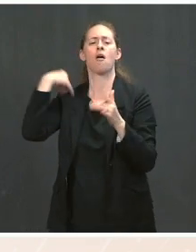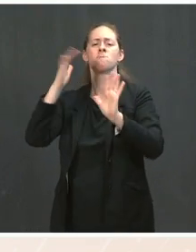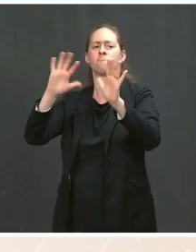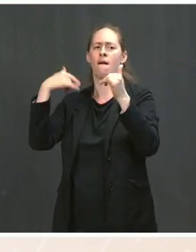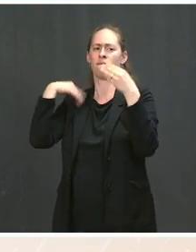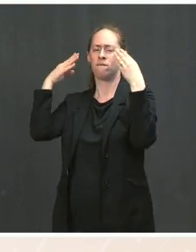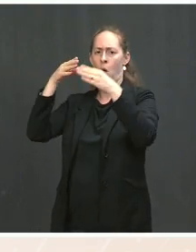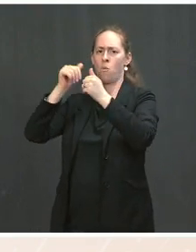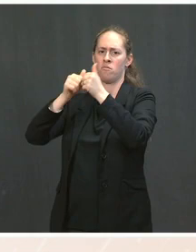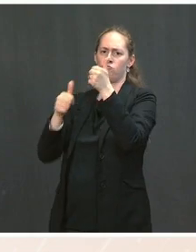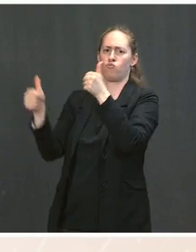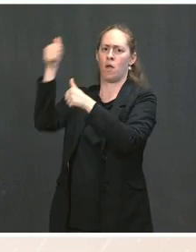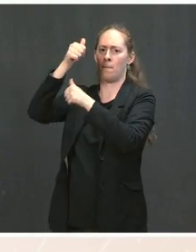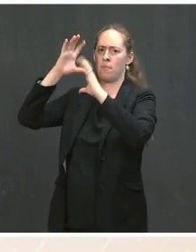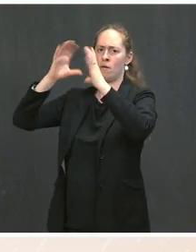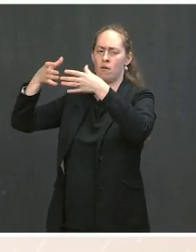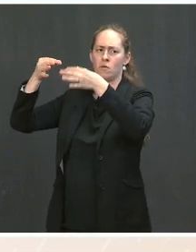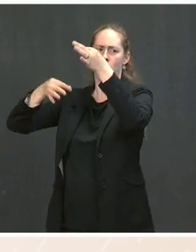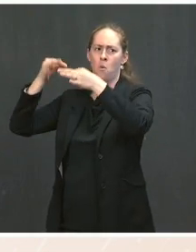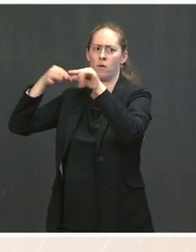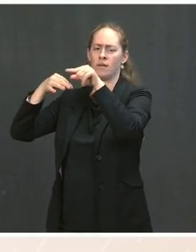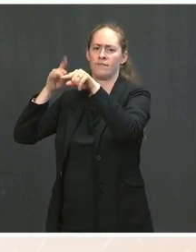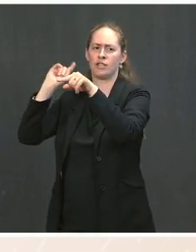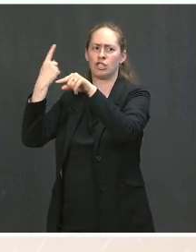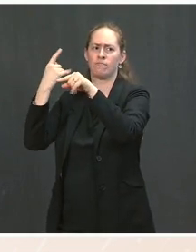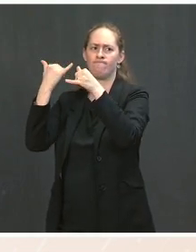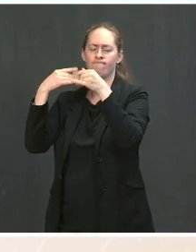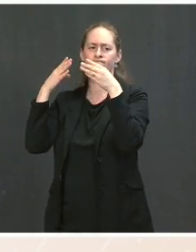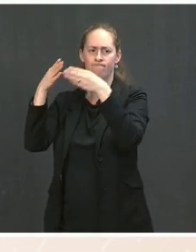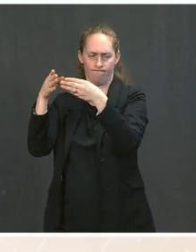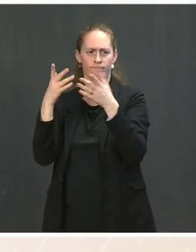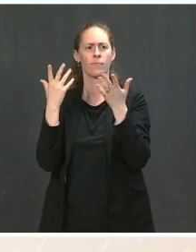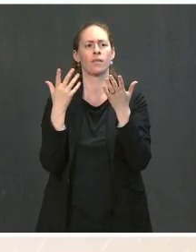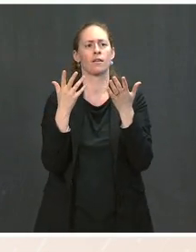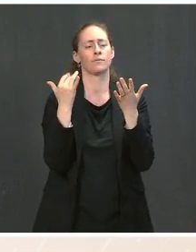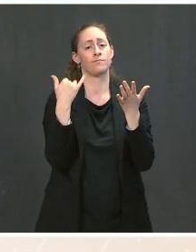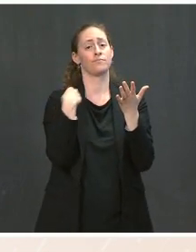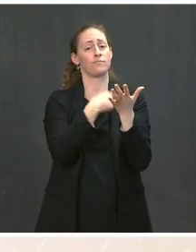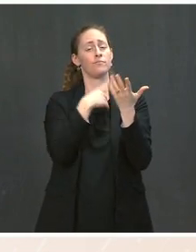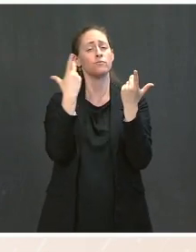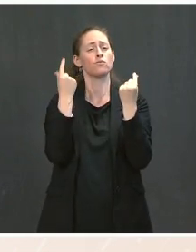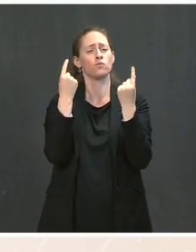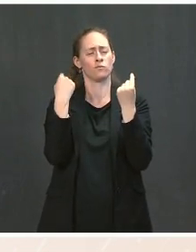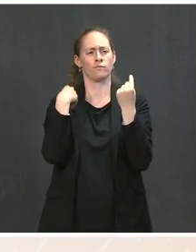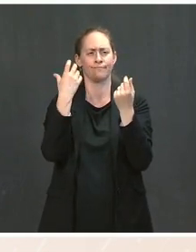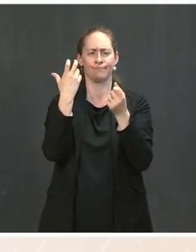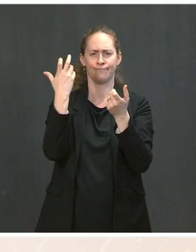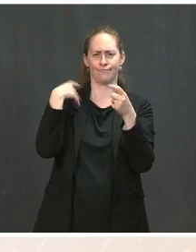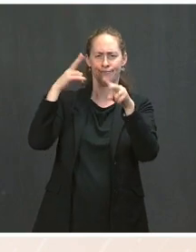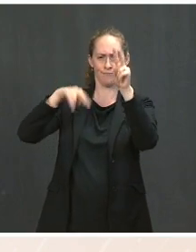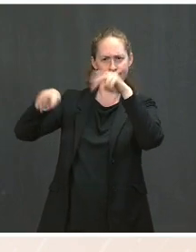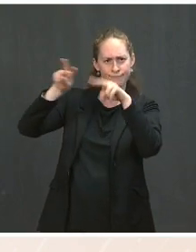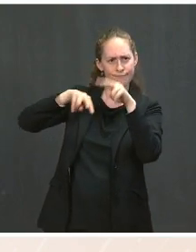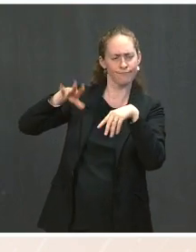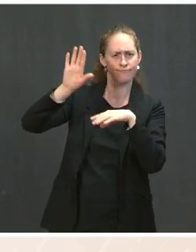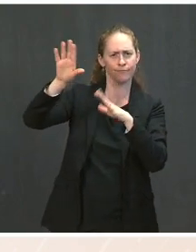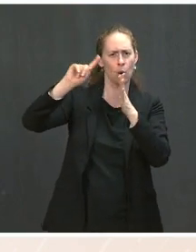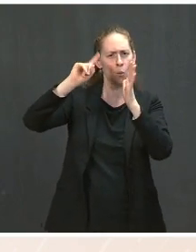so it'll primarily be looking at the Court's role in the constitutional system, the length of service, the turnover of justices on the Court,